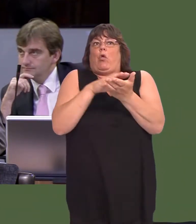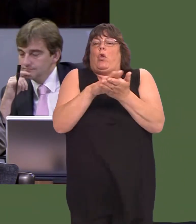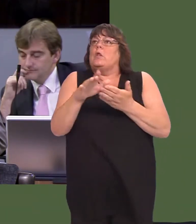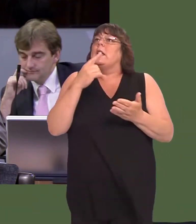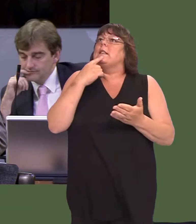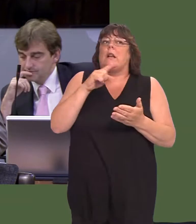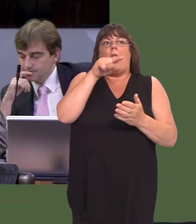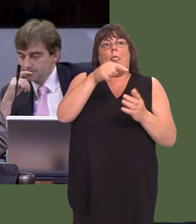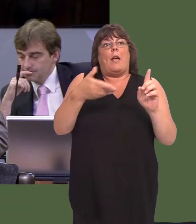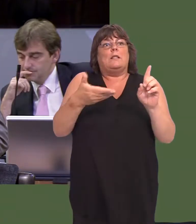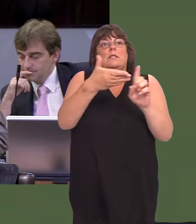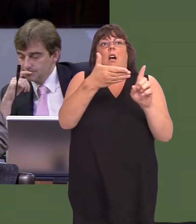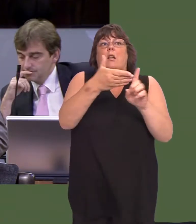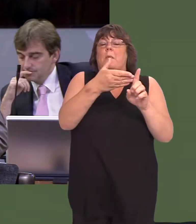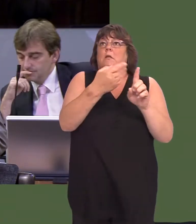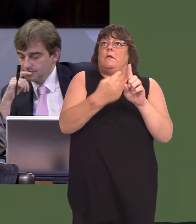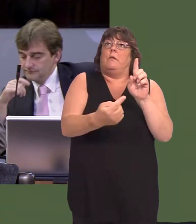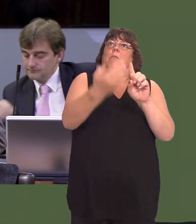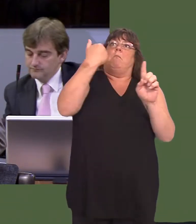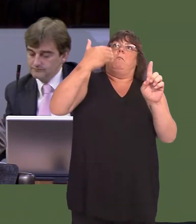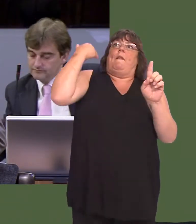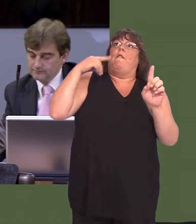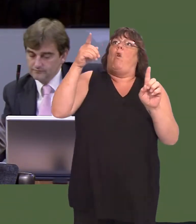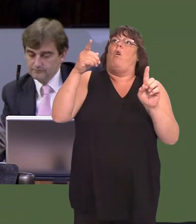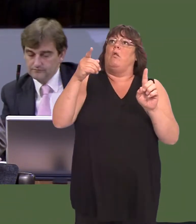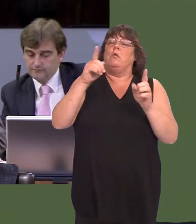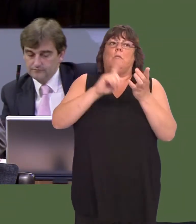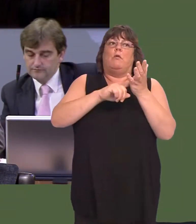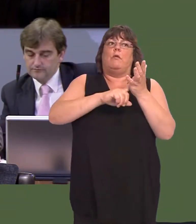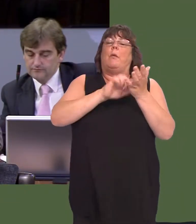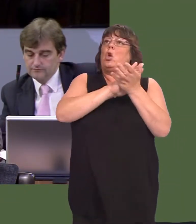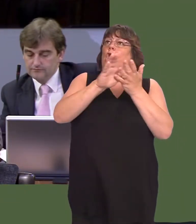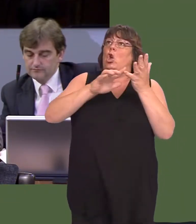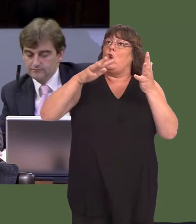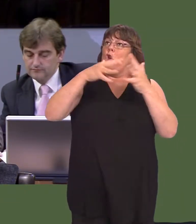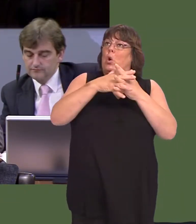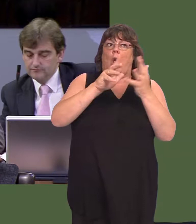had been set by the previous Government and your Ministeróa Labour Minister, Huw Lewisóof